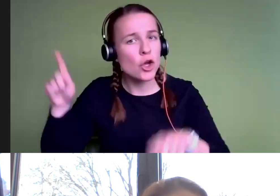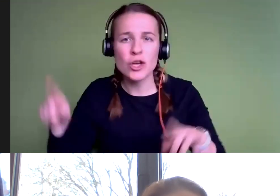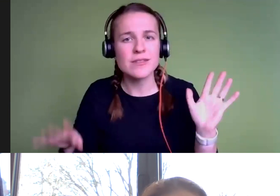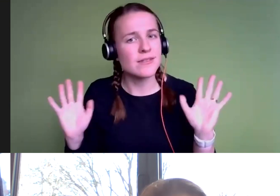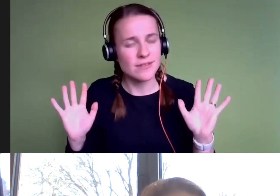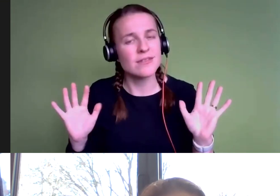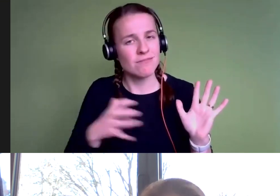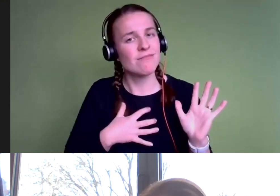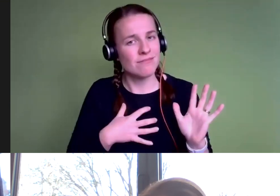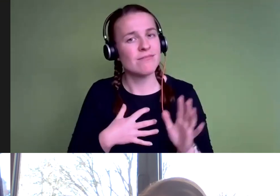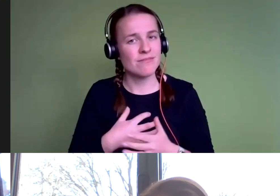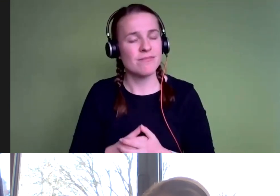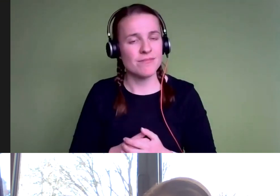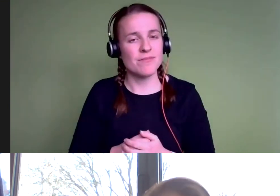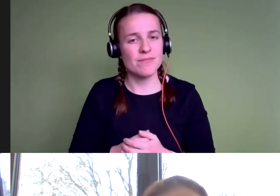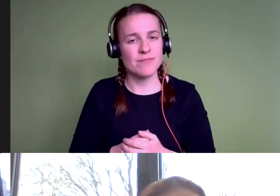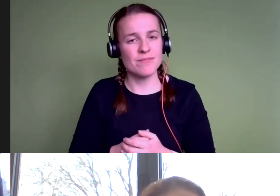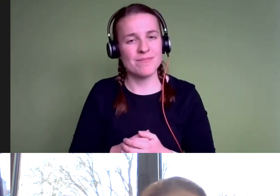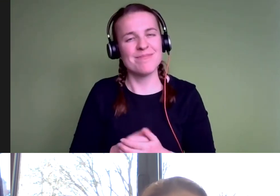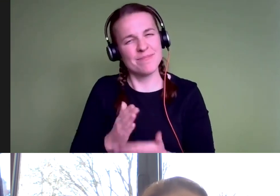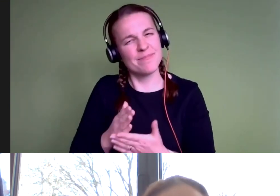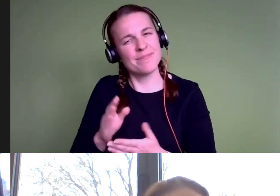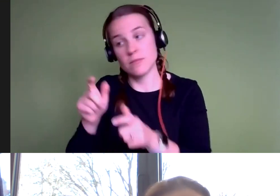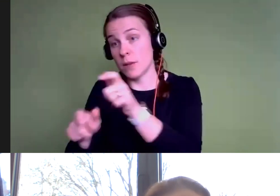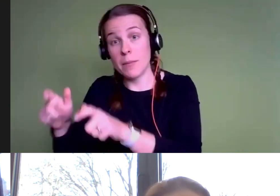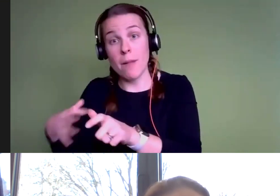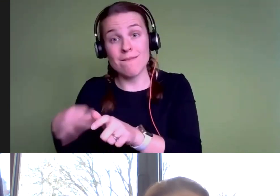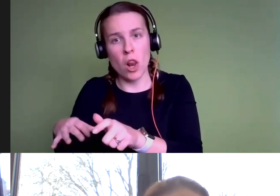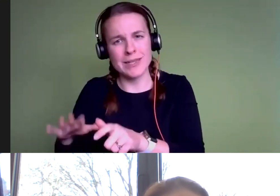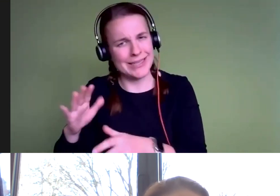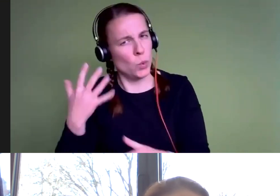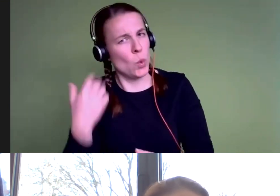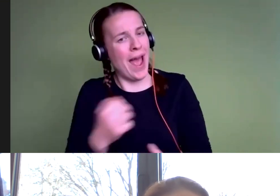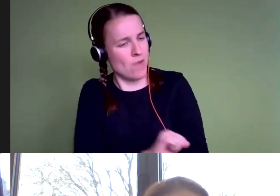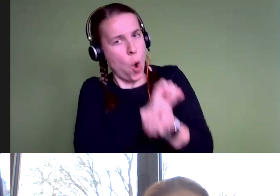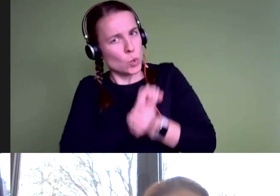there that morning. It was brilliant to see in action, about the number of diverse people